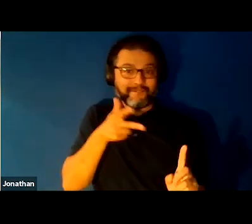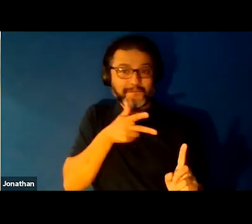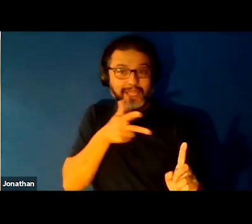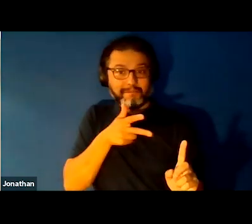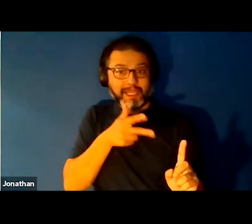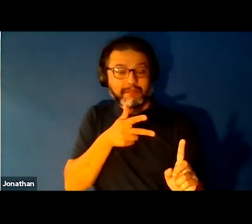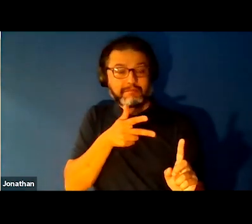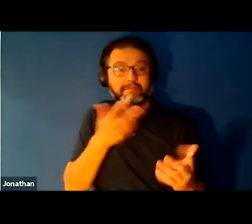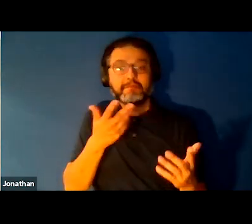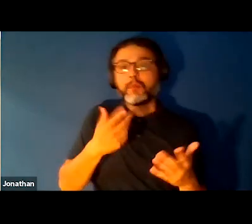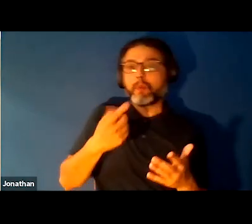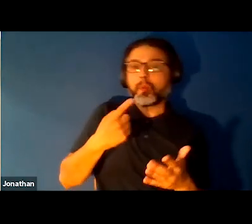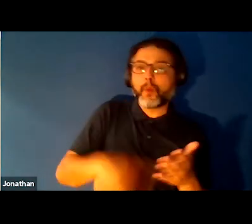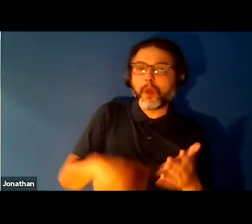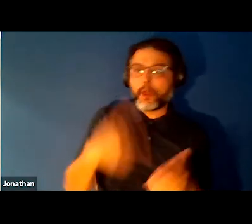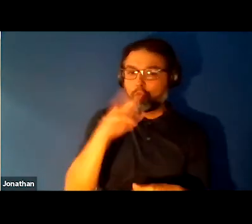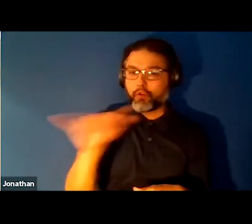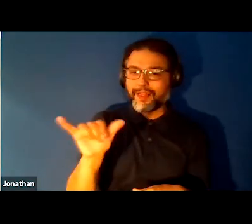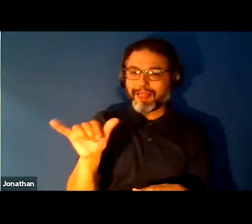that space and learn in that space.